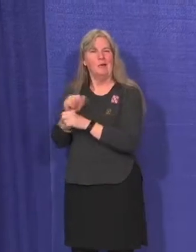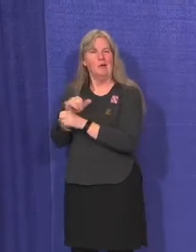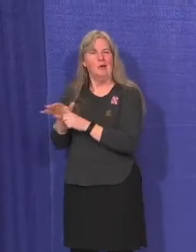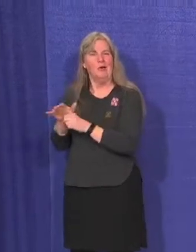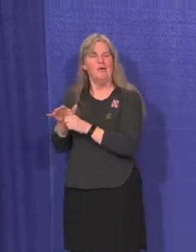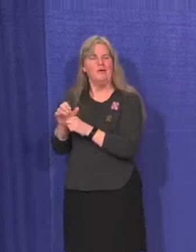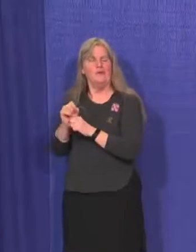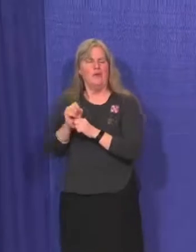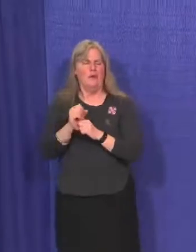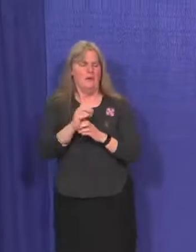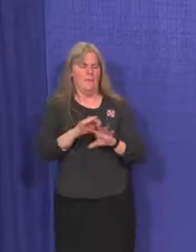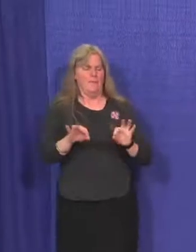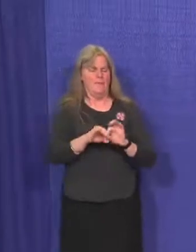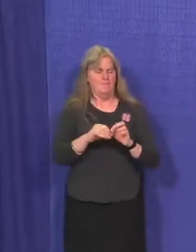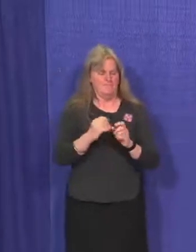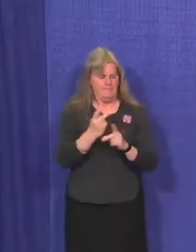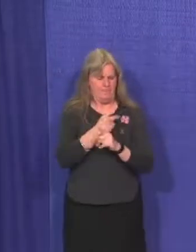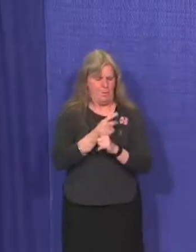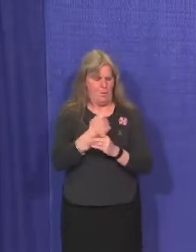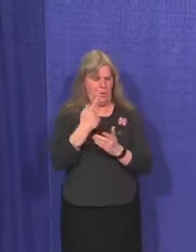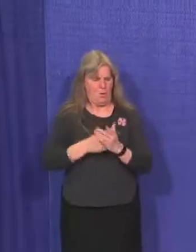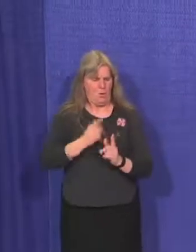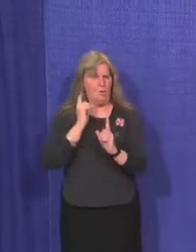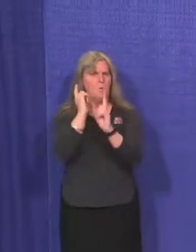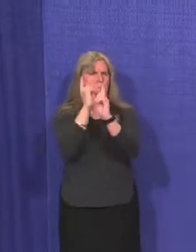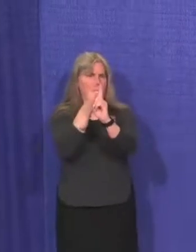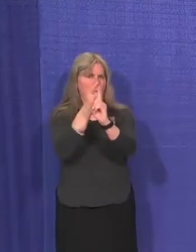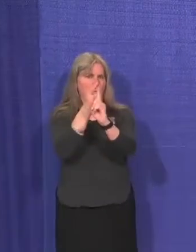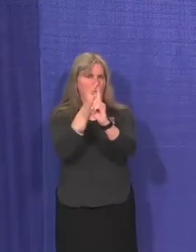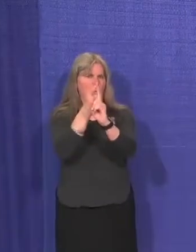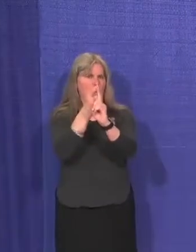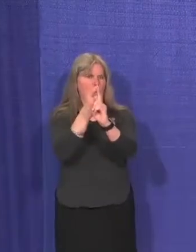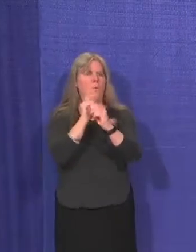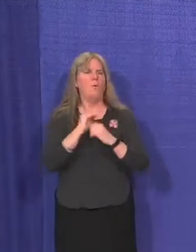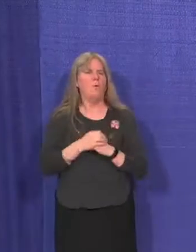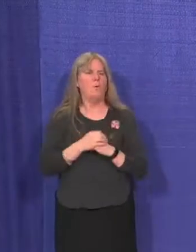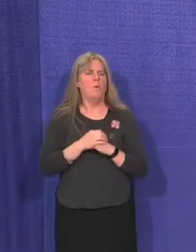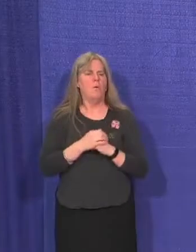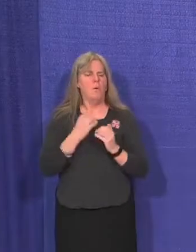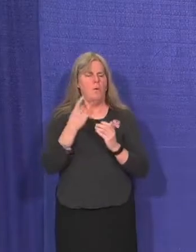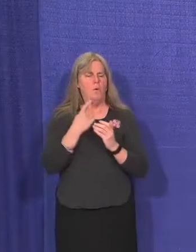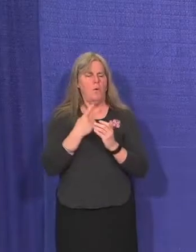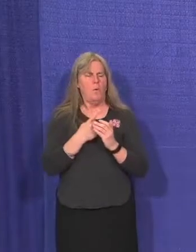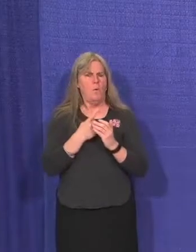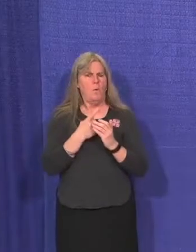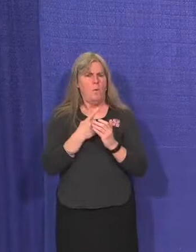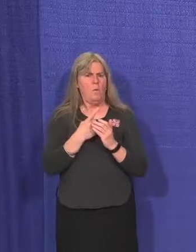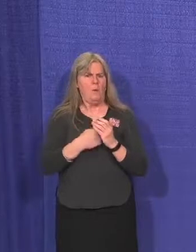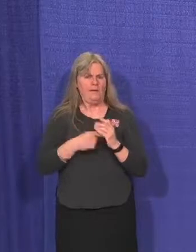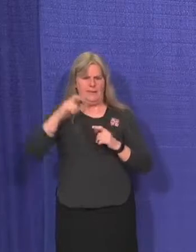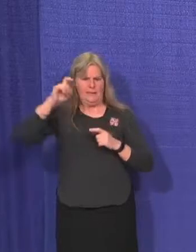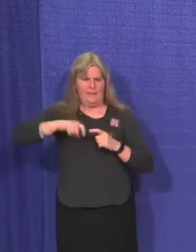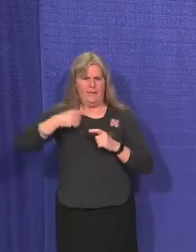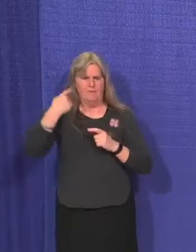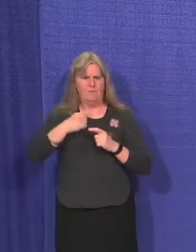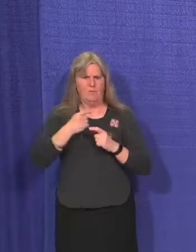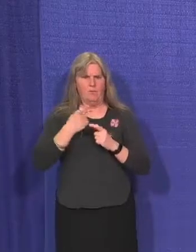sometimes go outreach we fast with testing technology and the technology cuts ahead of the